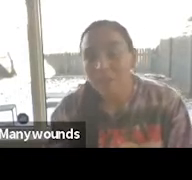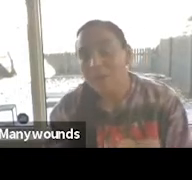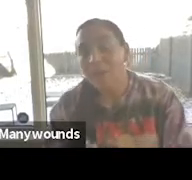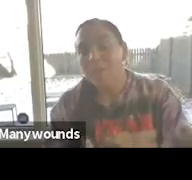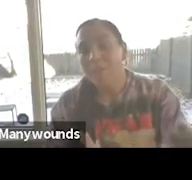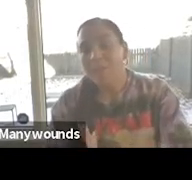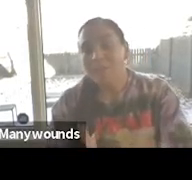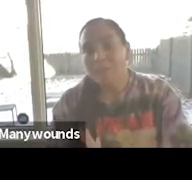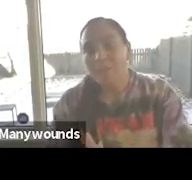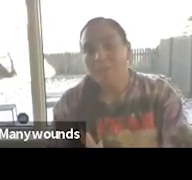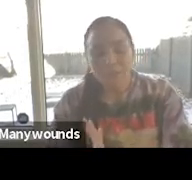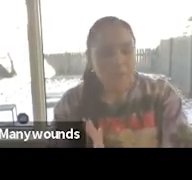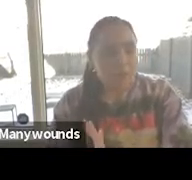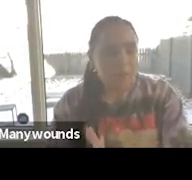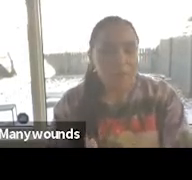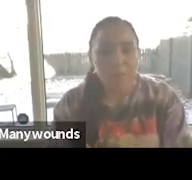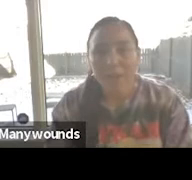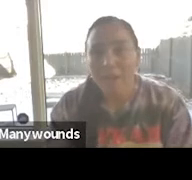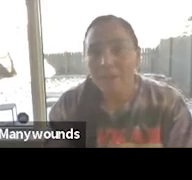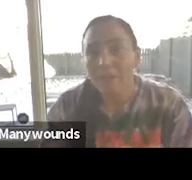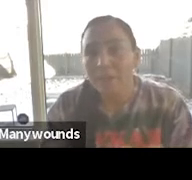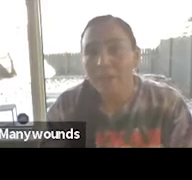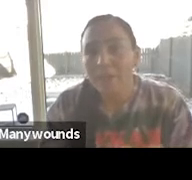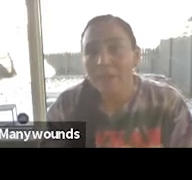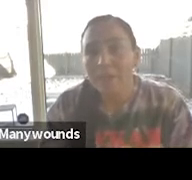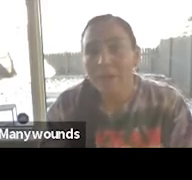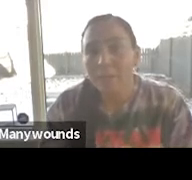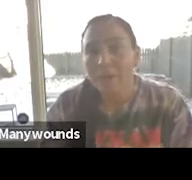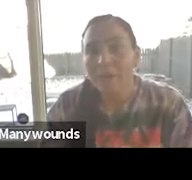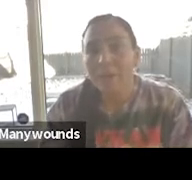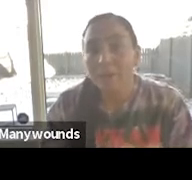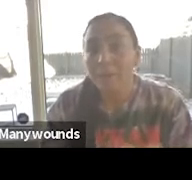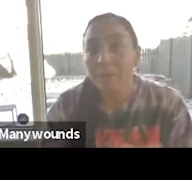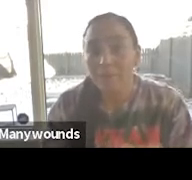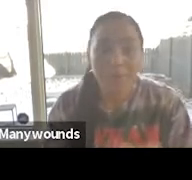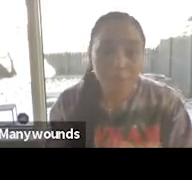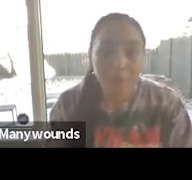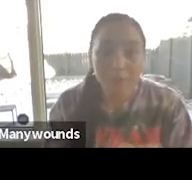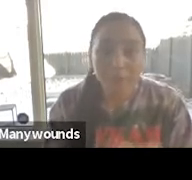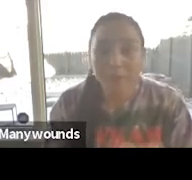So now we're gonna get into each of the spirals. We have invited a rep from each spider.